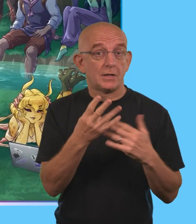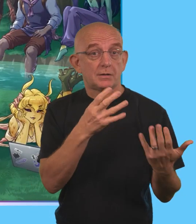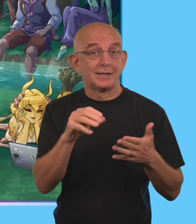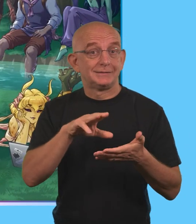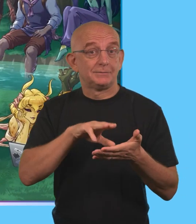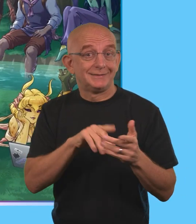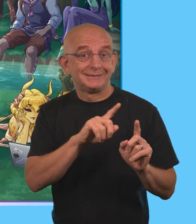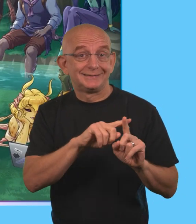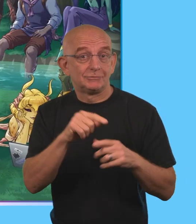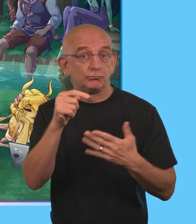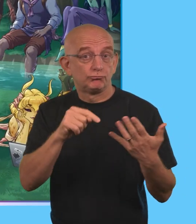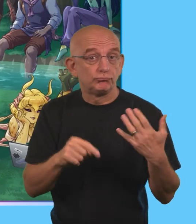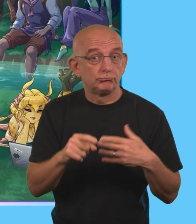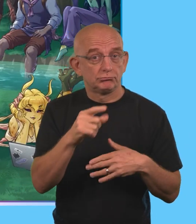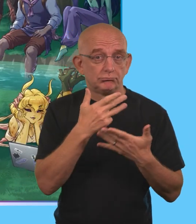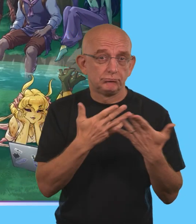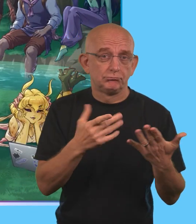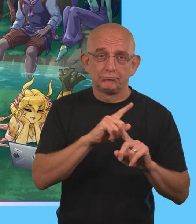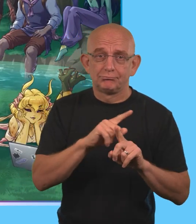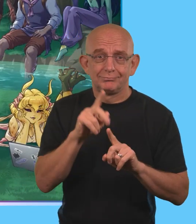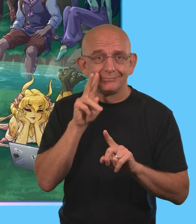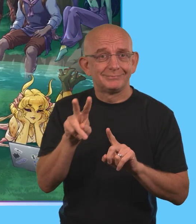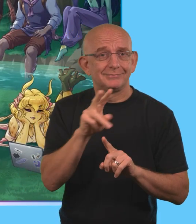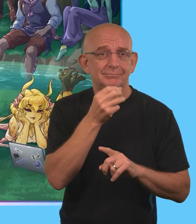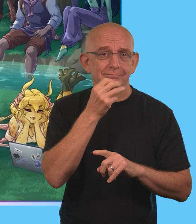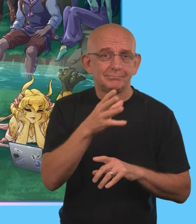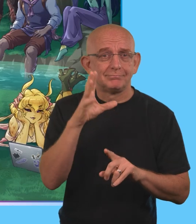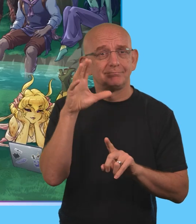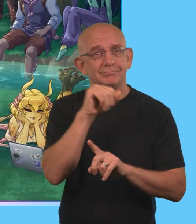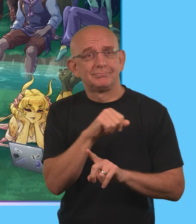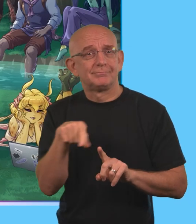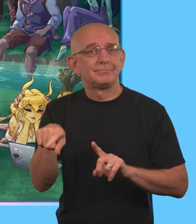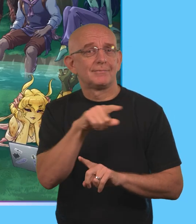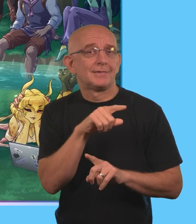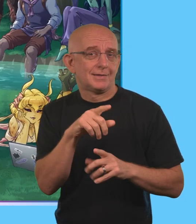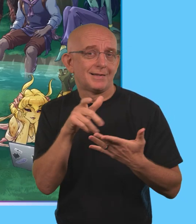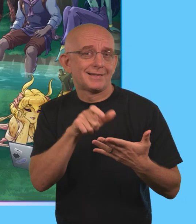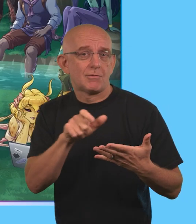content to introduce its wondrous world and memorable characters. I hope I'll see you there.